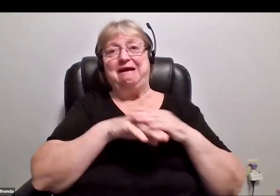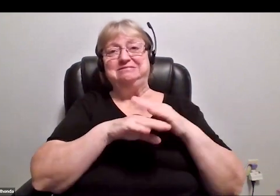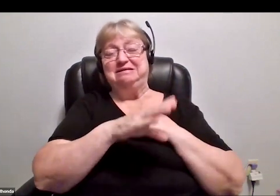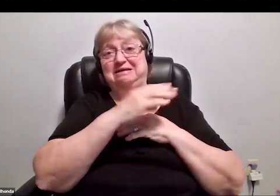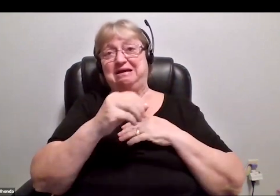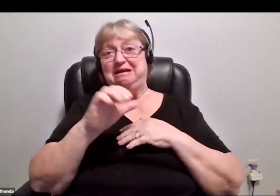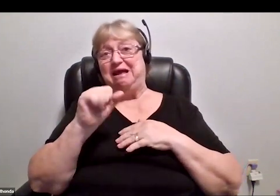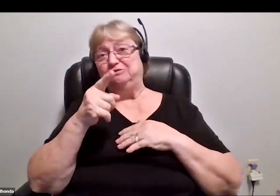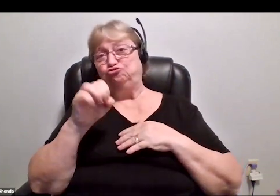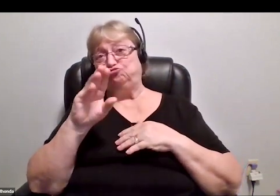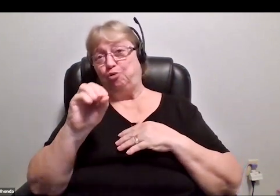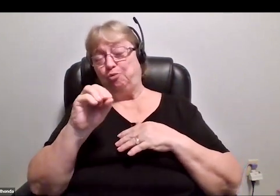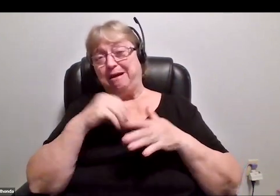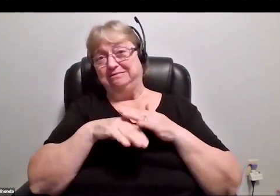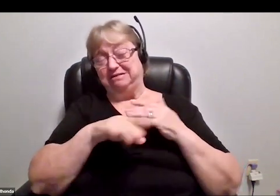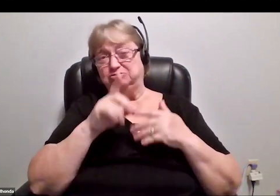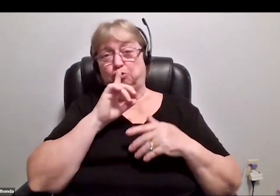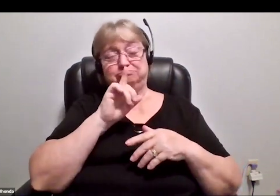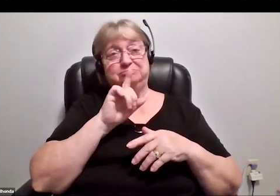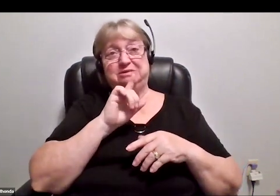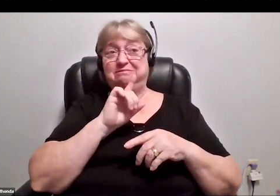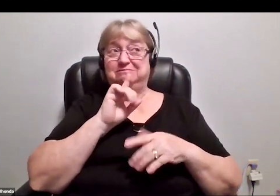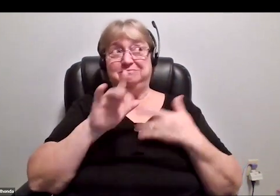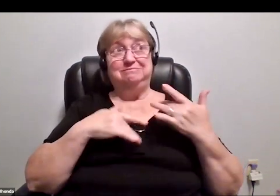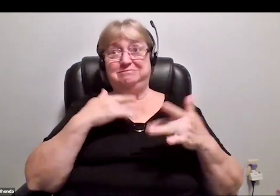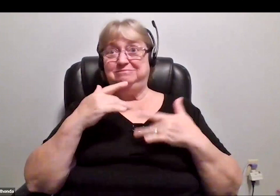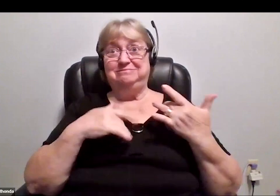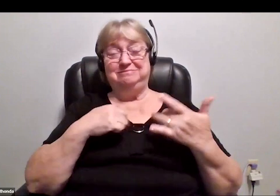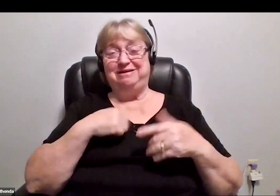are really truly very exciting, and I talk about AstroAccess